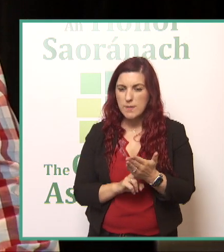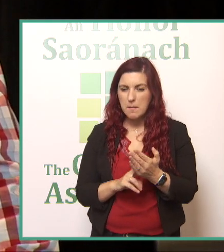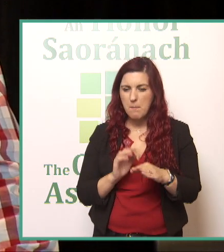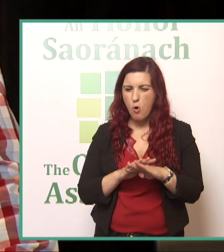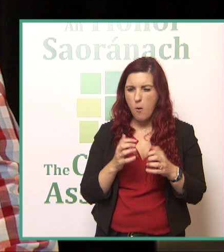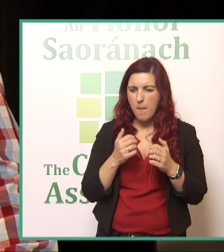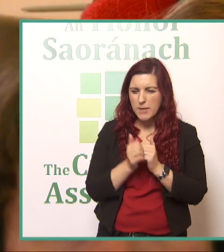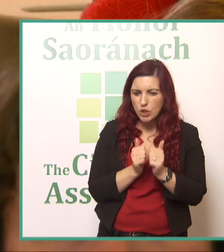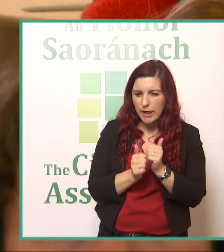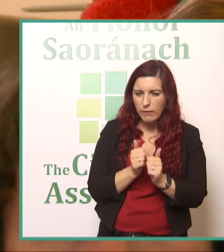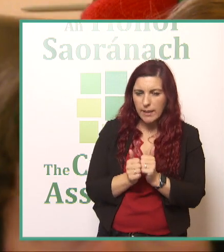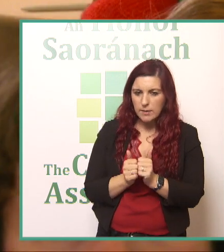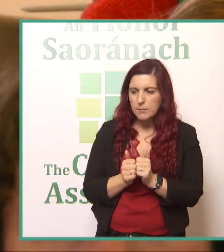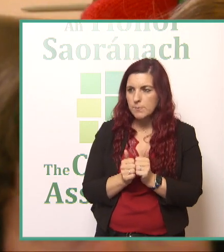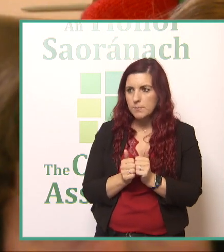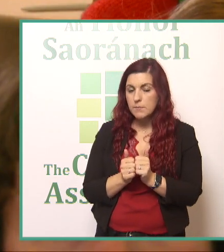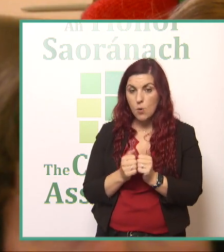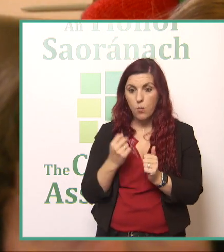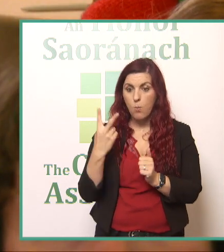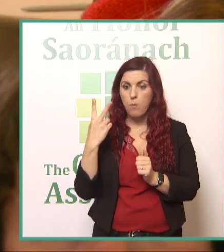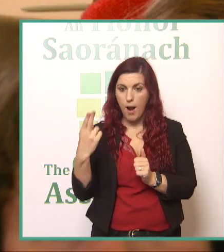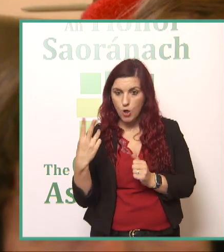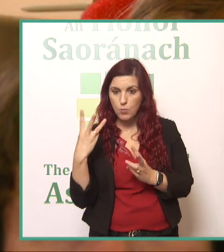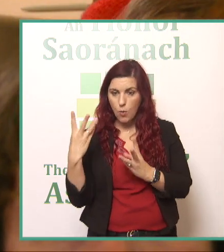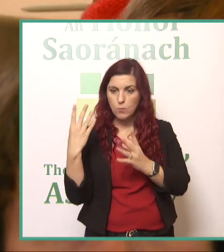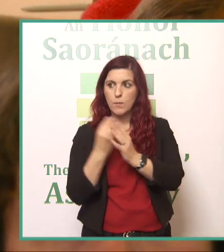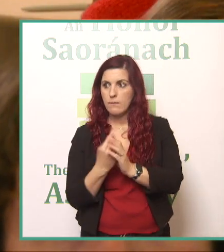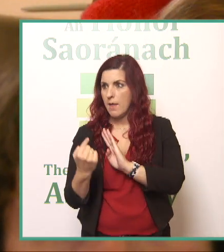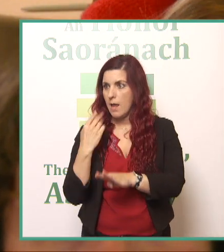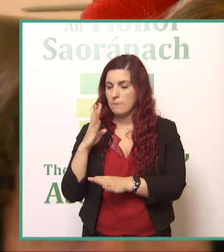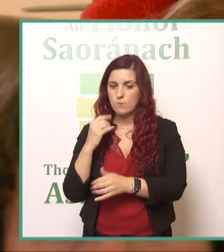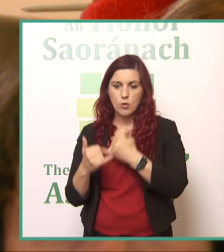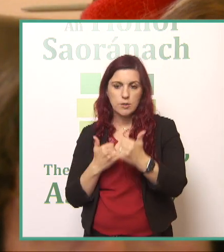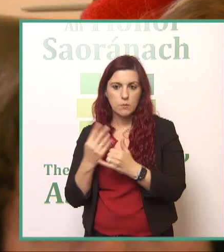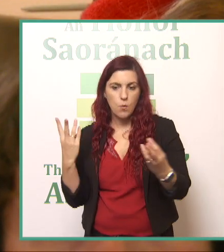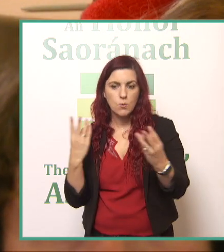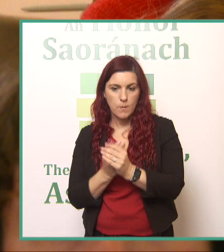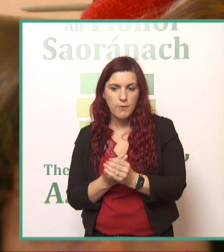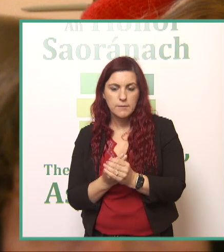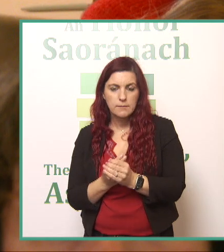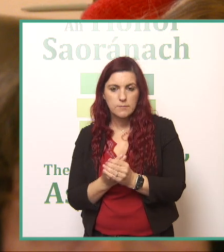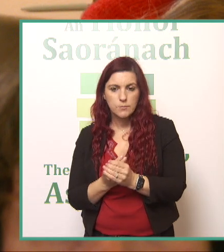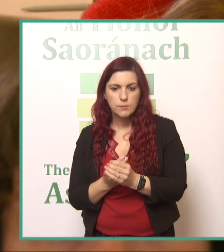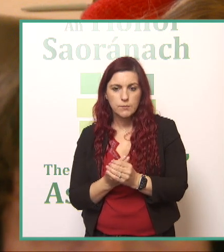We partnered with them and for the last 40 years, we've been we've been doing that local local families get their turf.